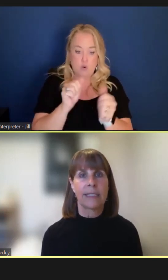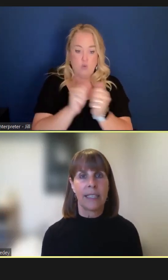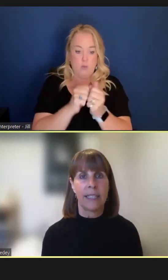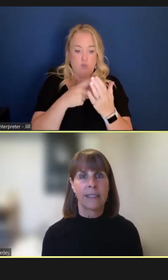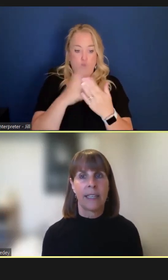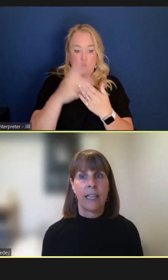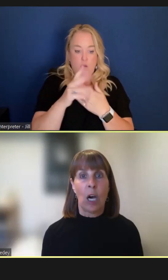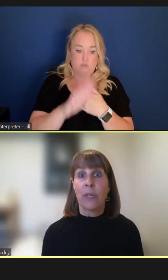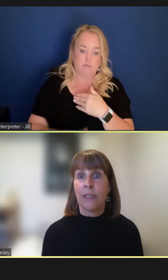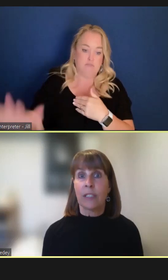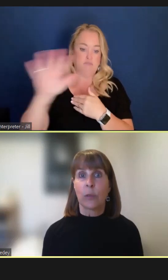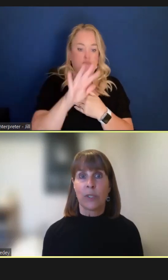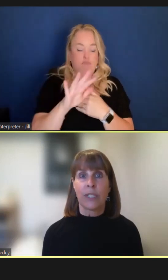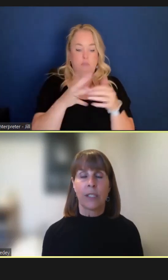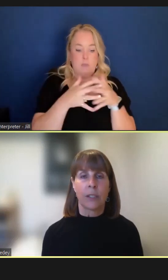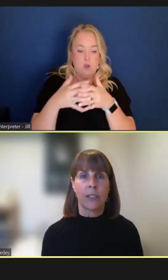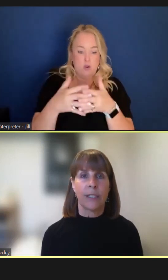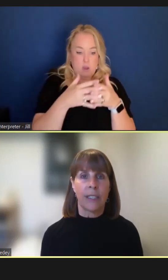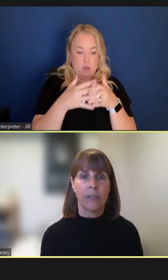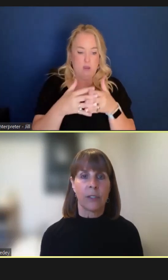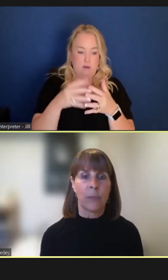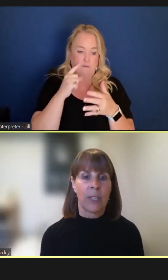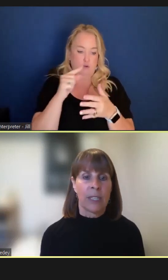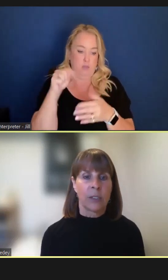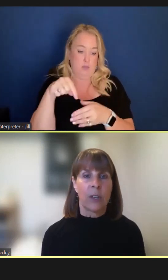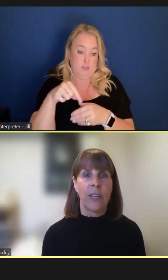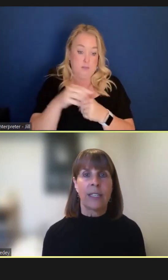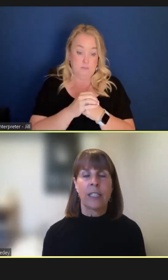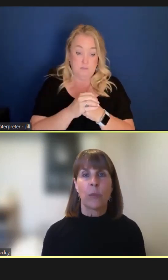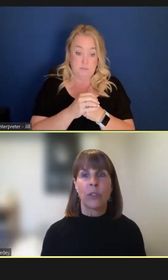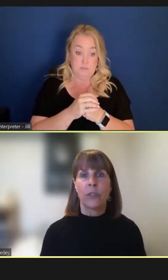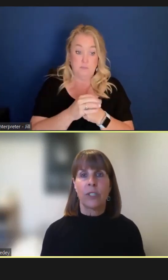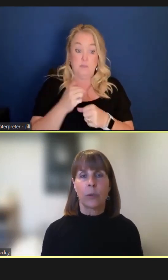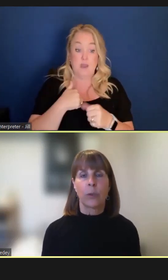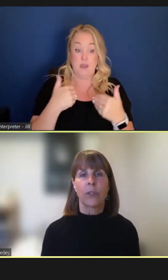States um in this particular Endeavor so I've had an opportunity to work with a